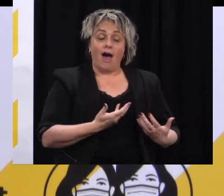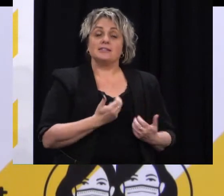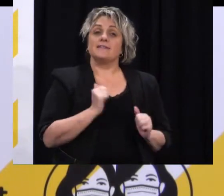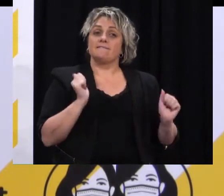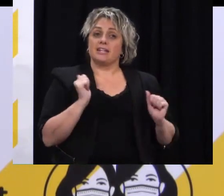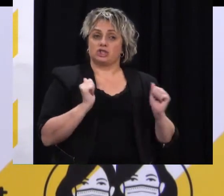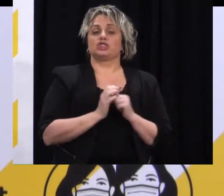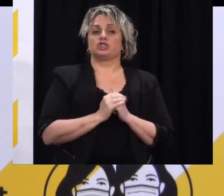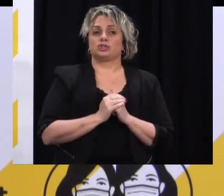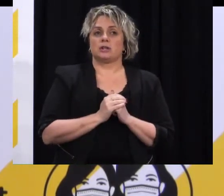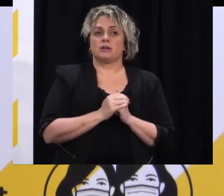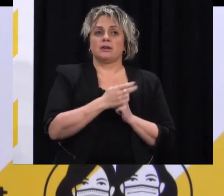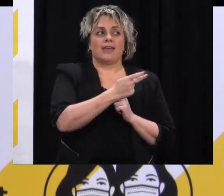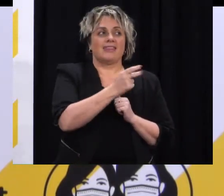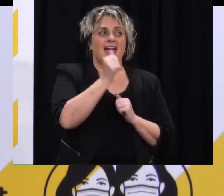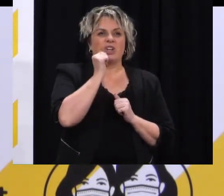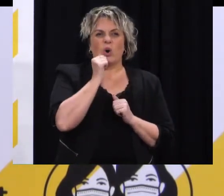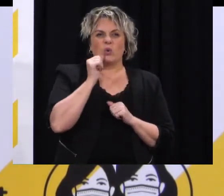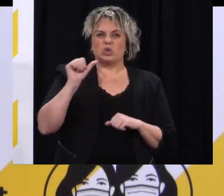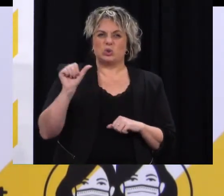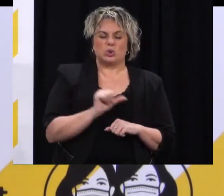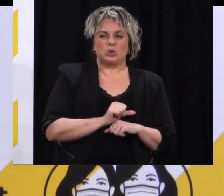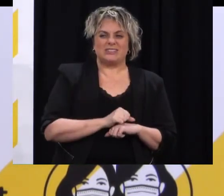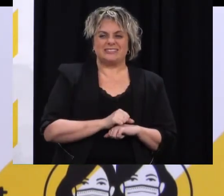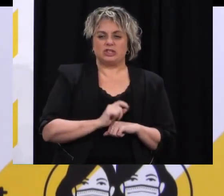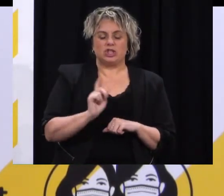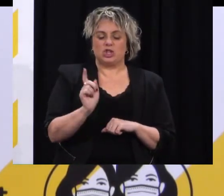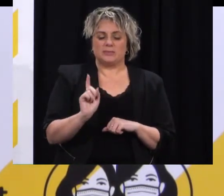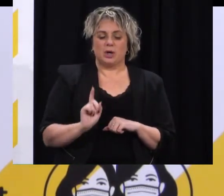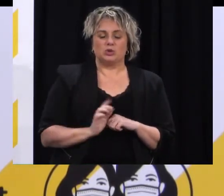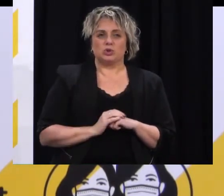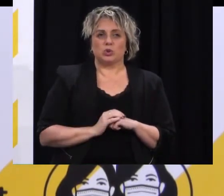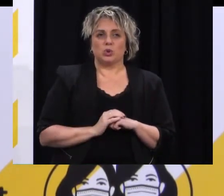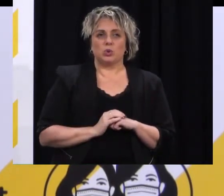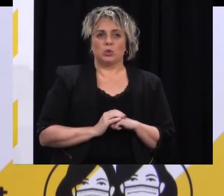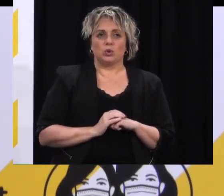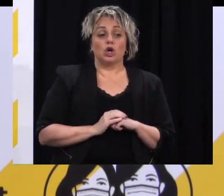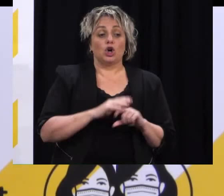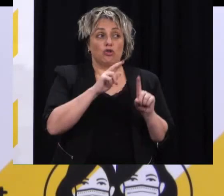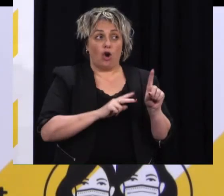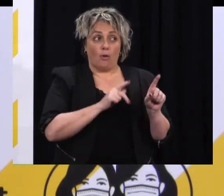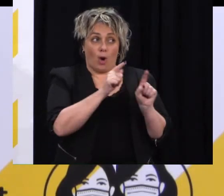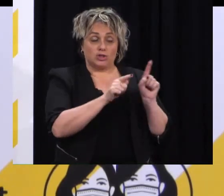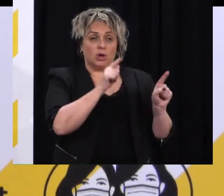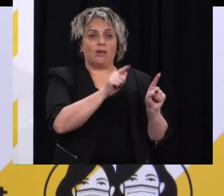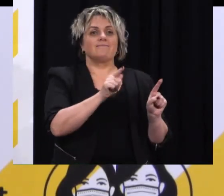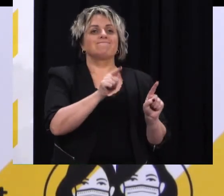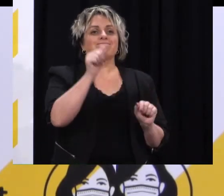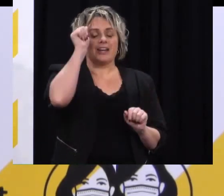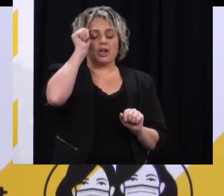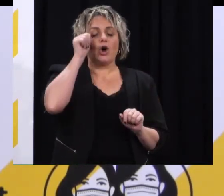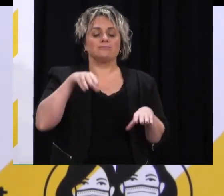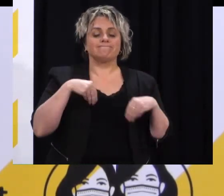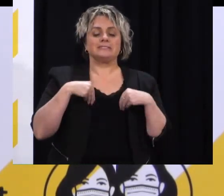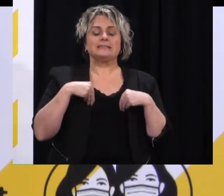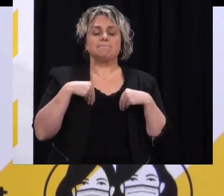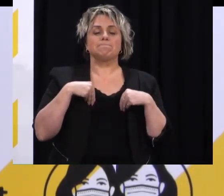think that there what I've seen they've put up their hand and mea culpa, they have apologise. They recognised it was neither